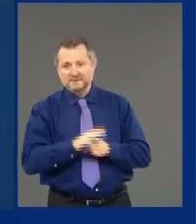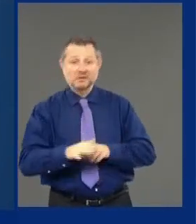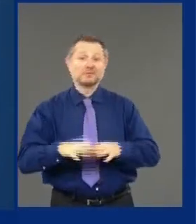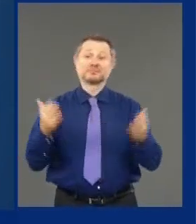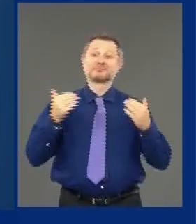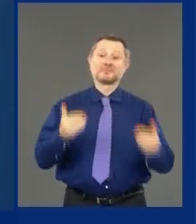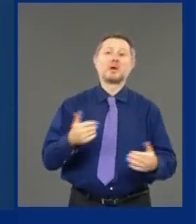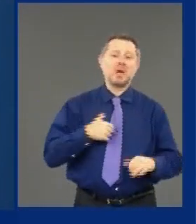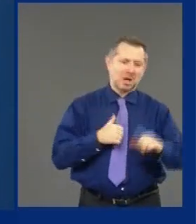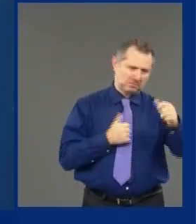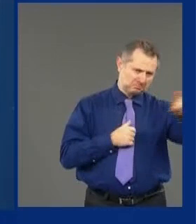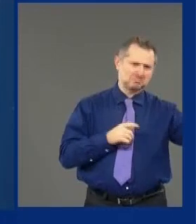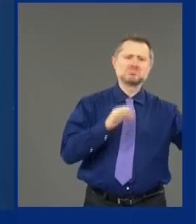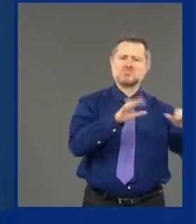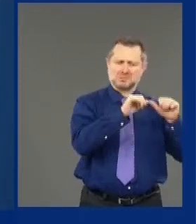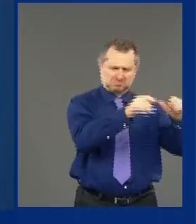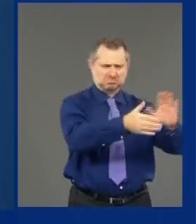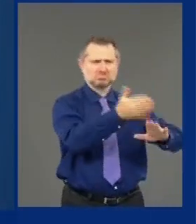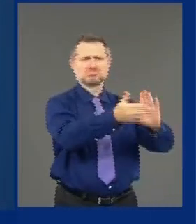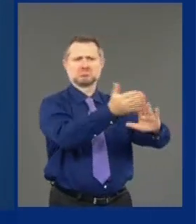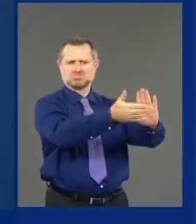BUT THE FACTS HAVE TO CHANGE.